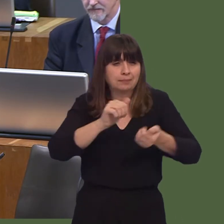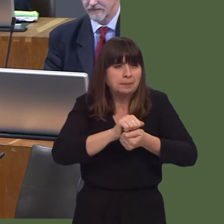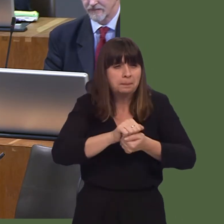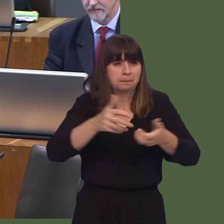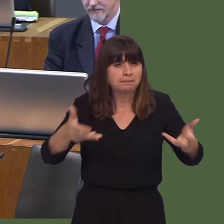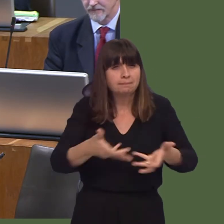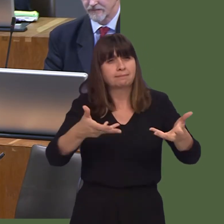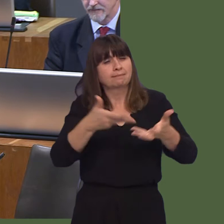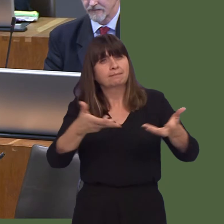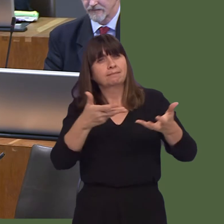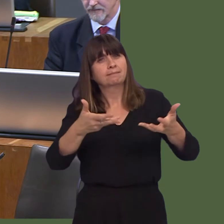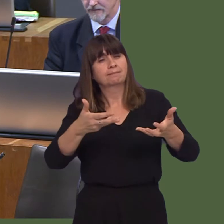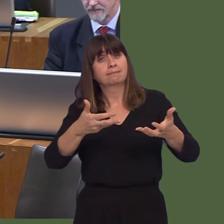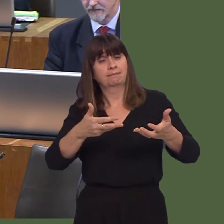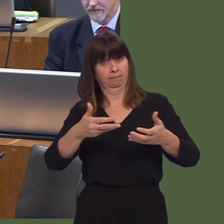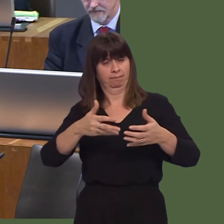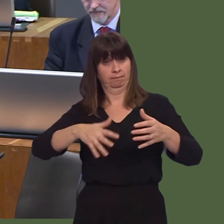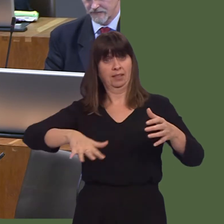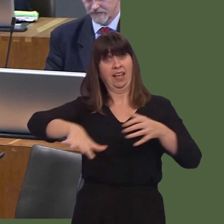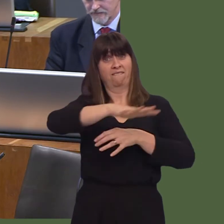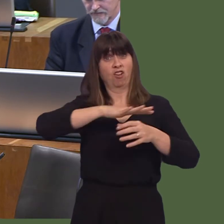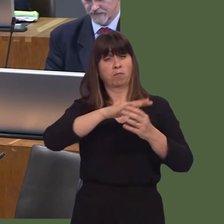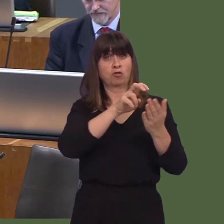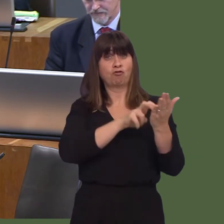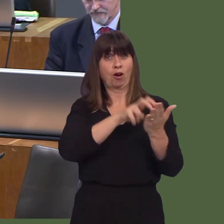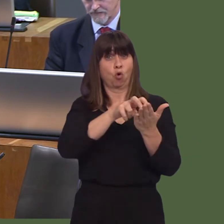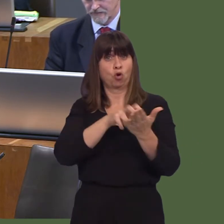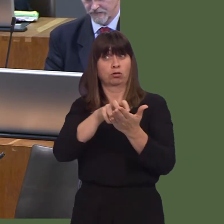The historic environment records that were put on a statutory footing by the recent Historic